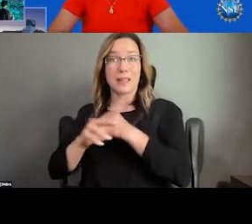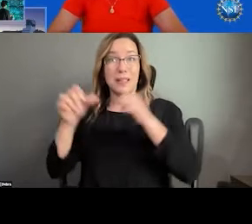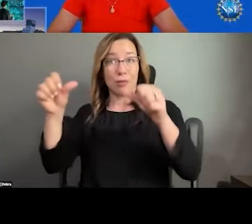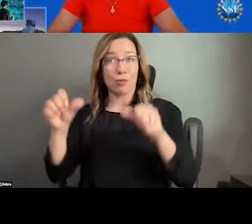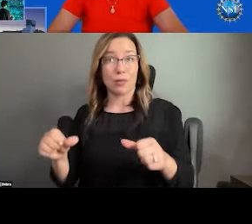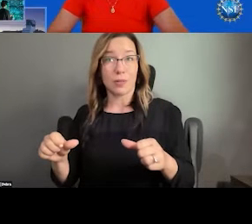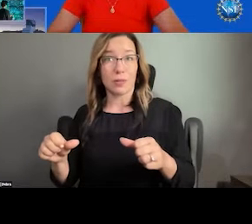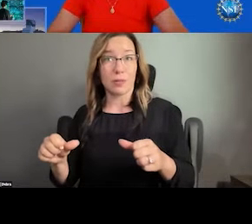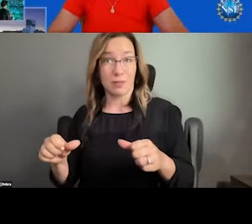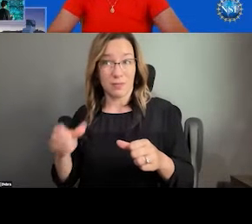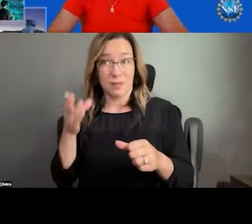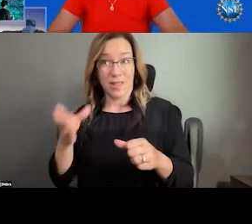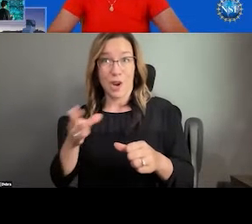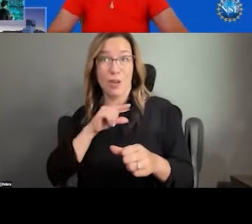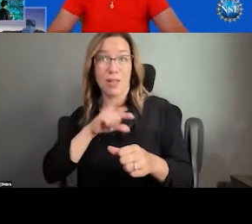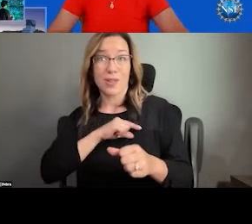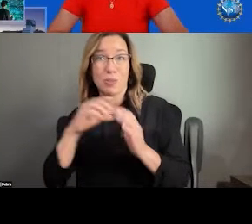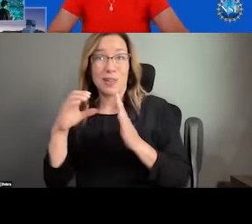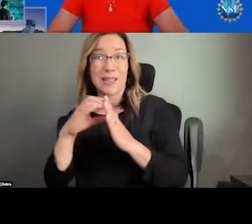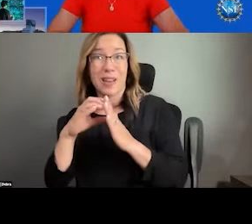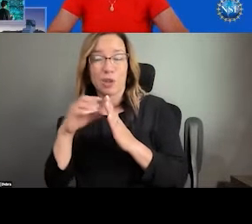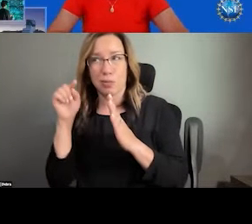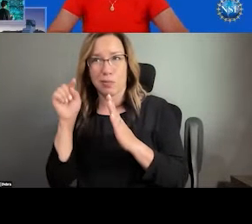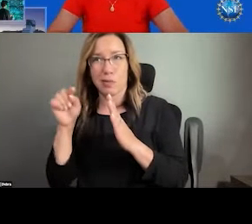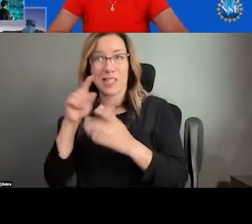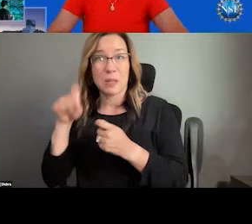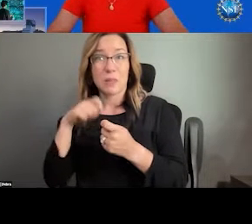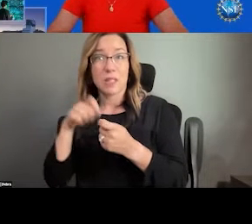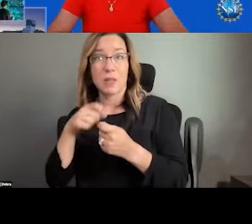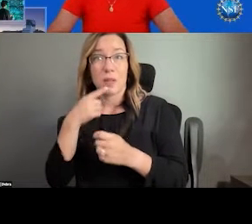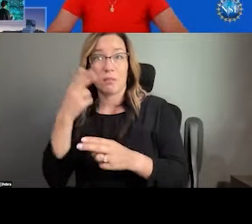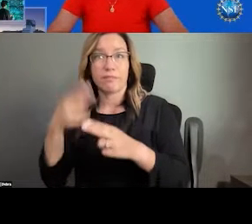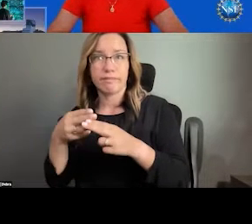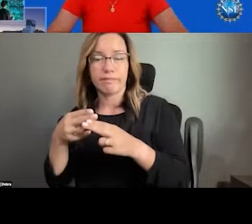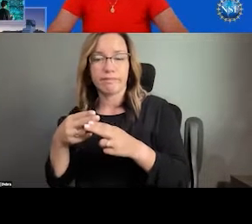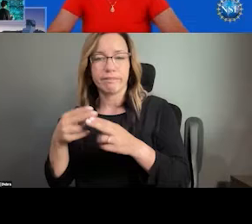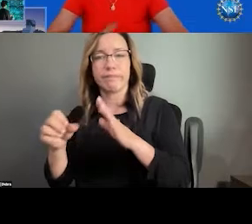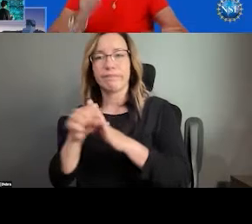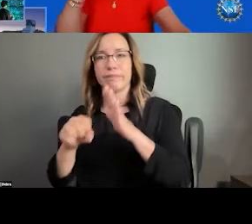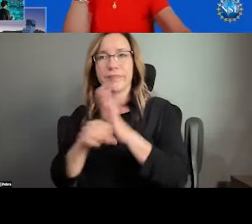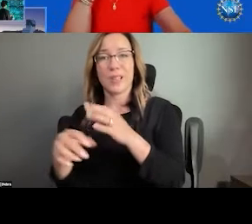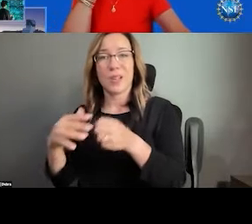the eligibility section would have to specifically call out state and local governments as